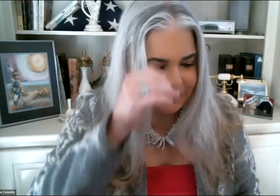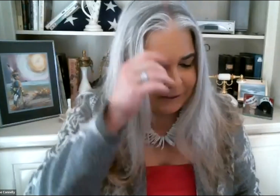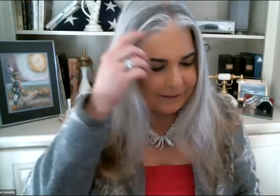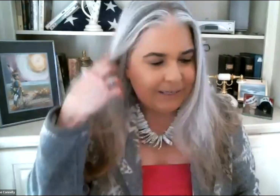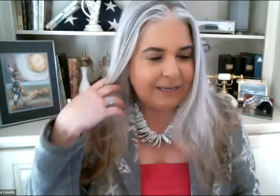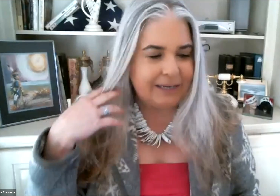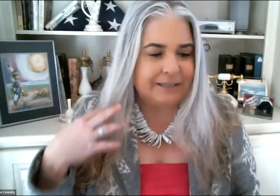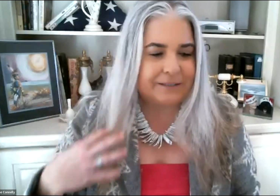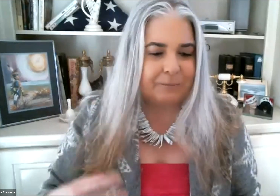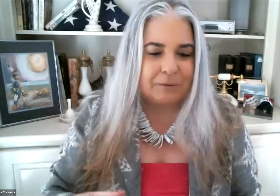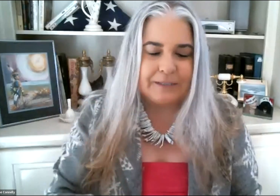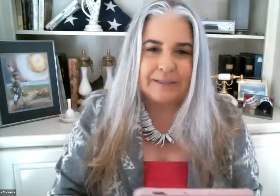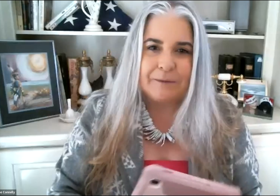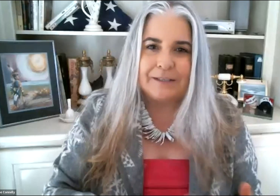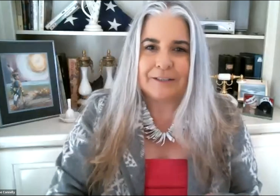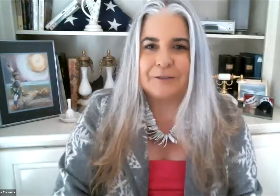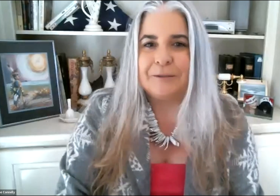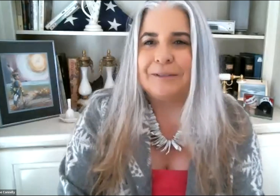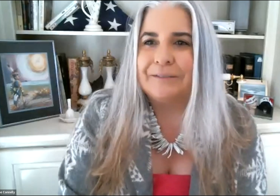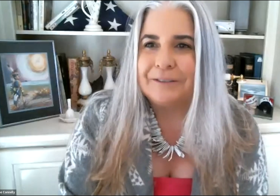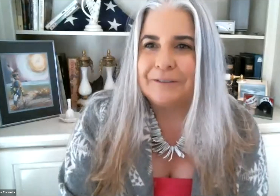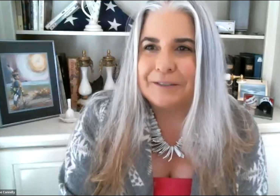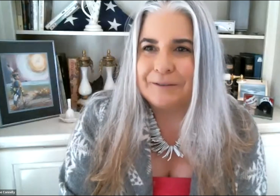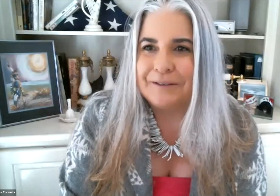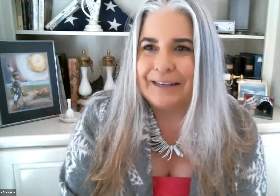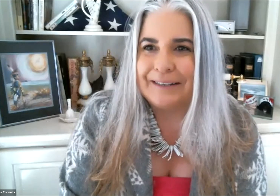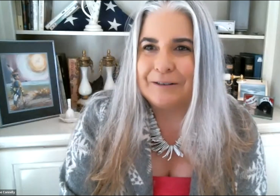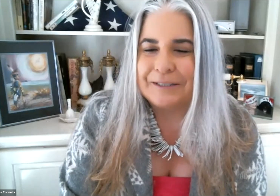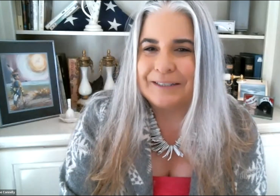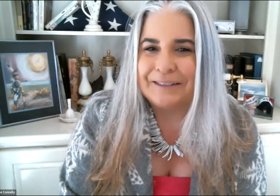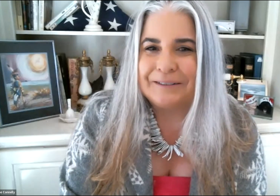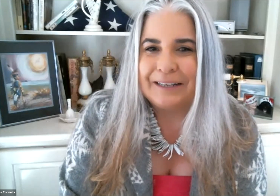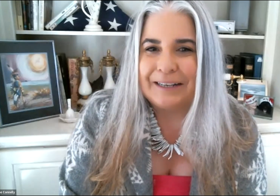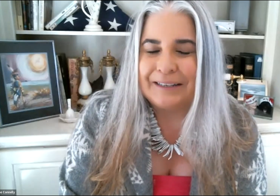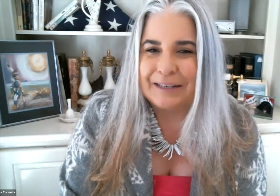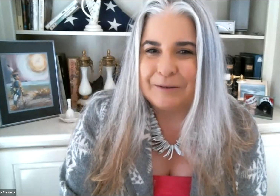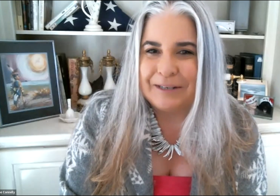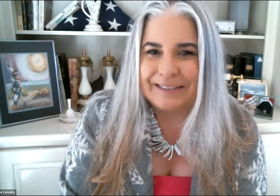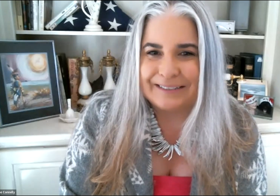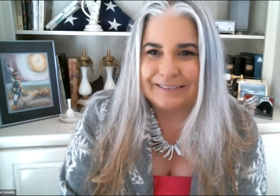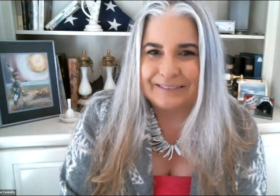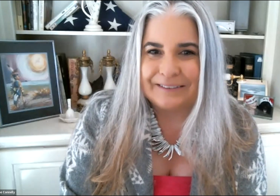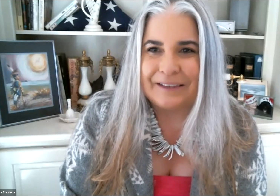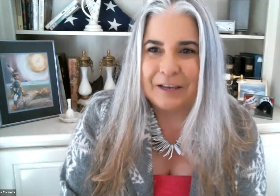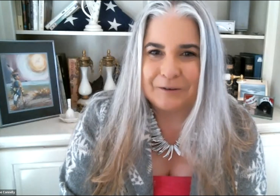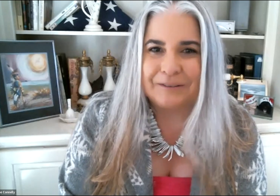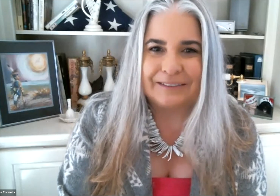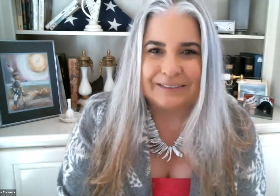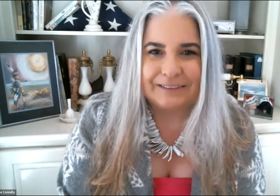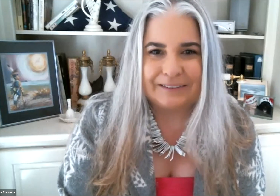The recording, and please keep in touch. We would love to visit with you again, and hope to see you in the coming weeks.